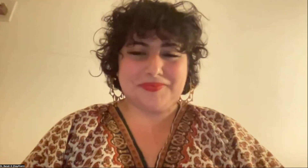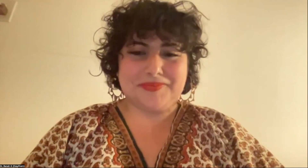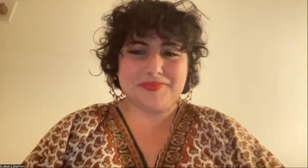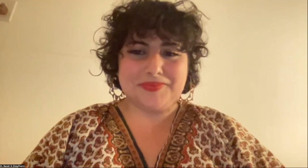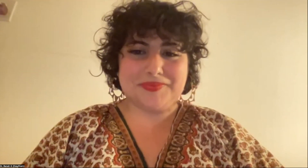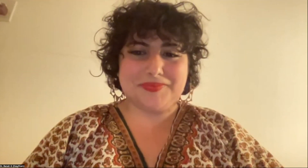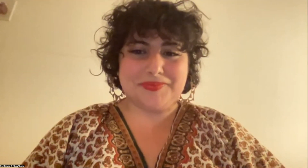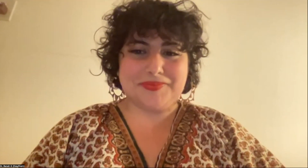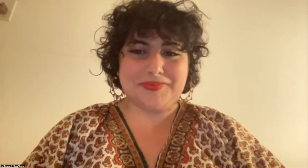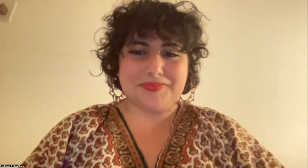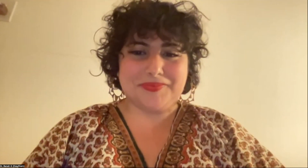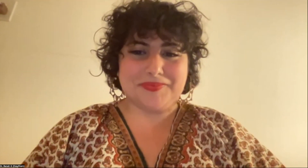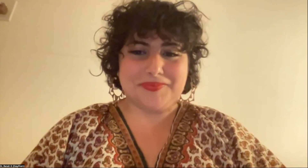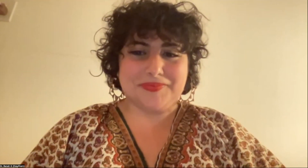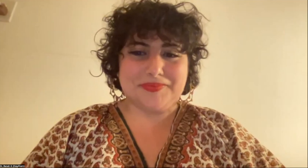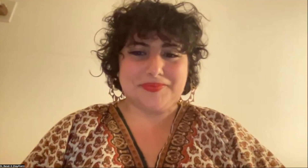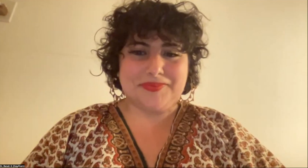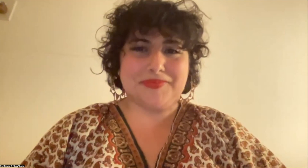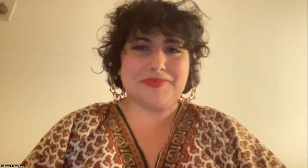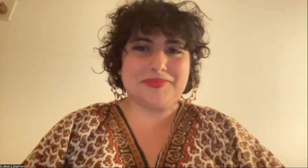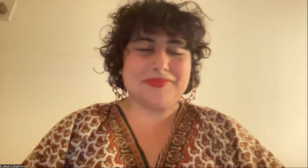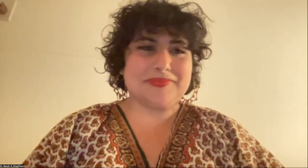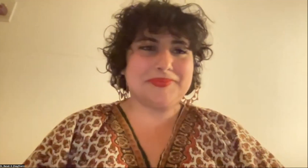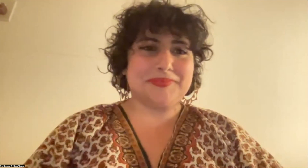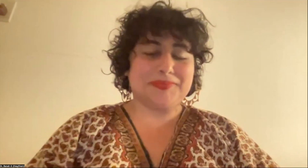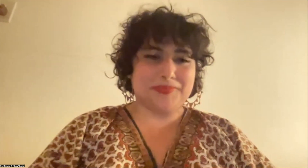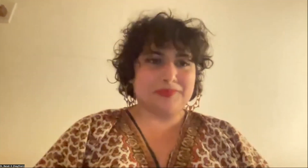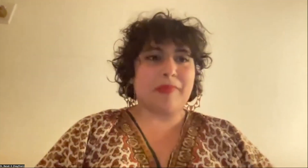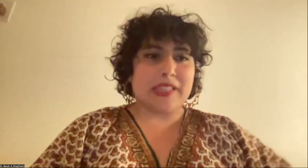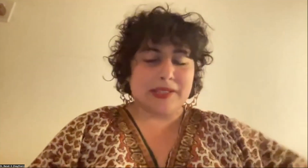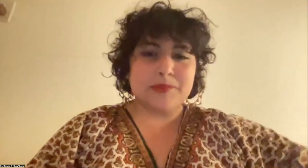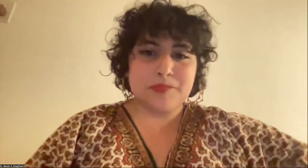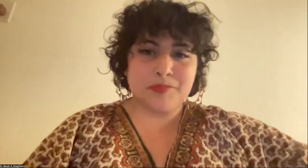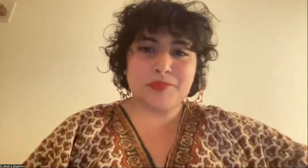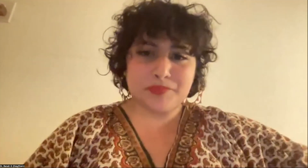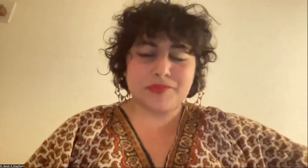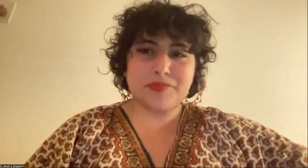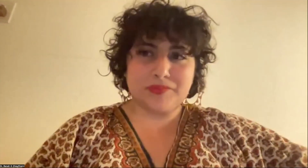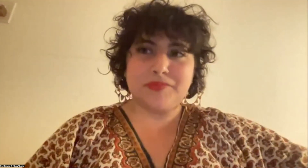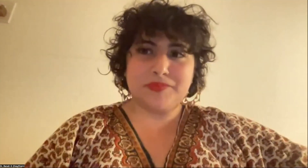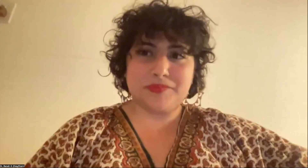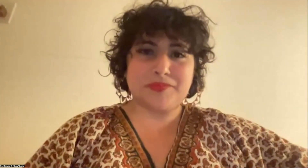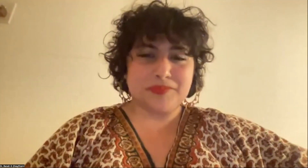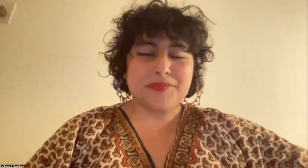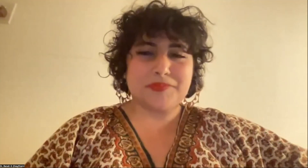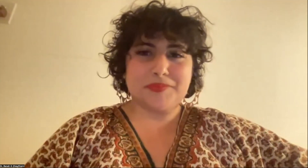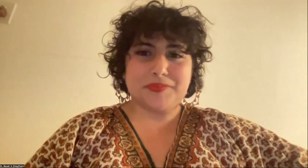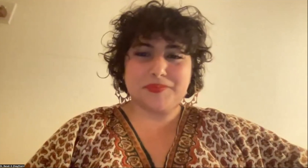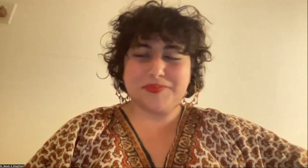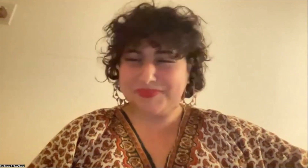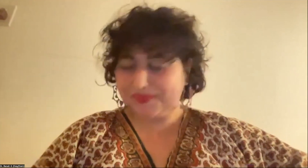myth and possibility that you render so vividly through just amazing pieces of language whose